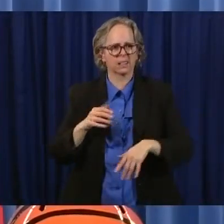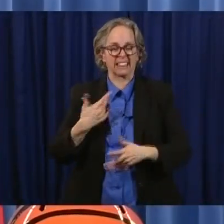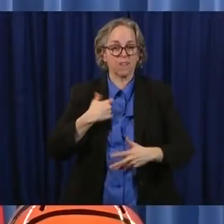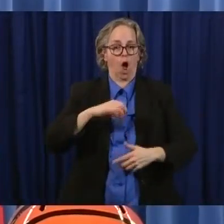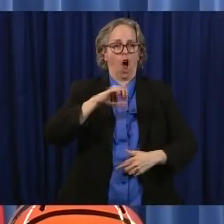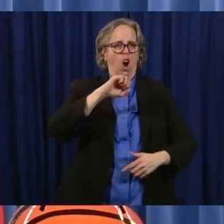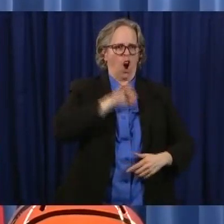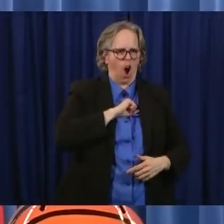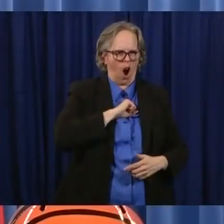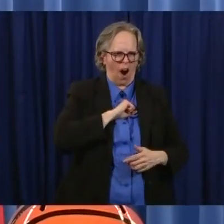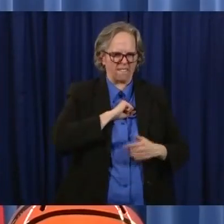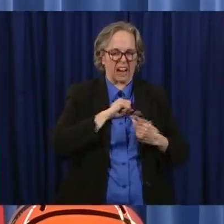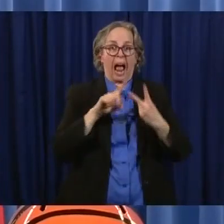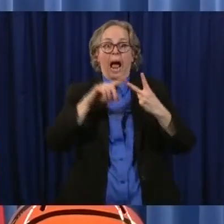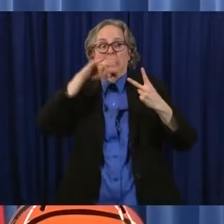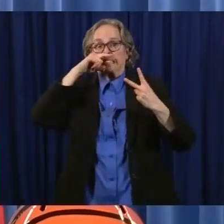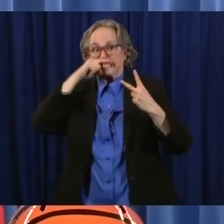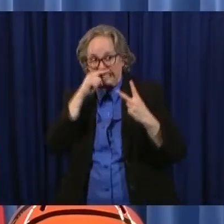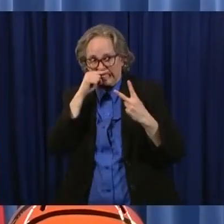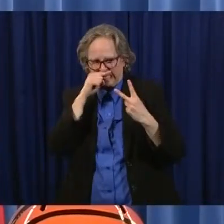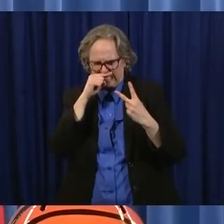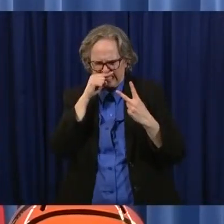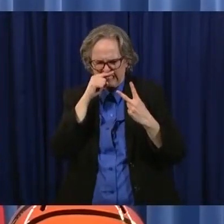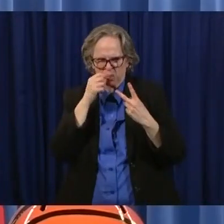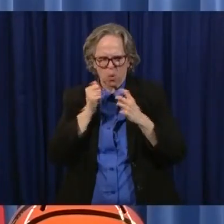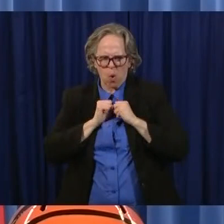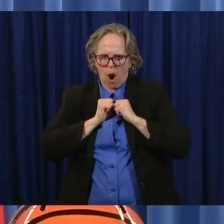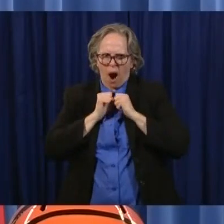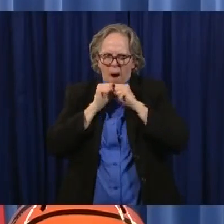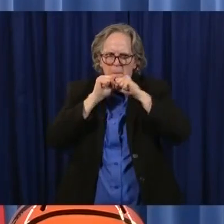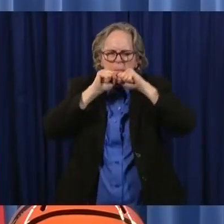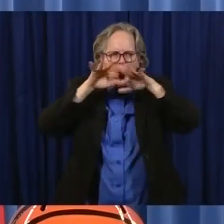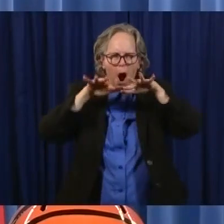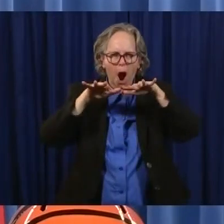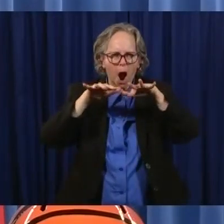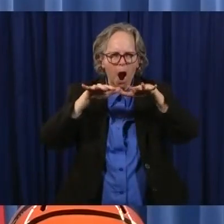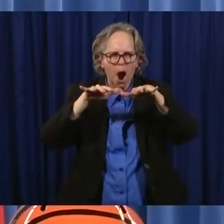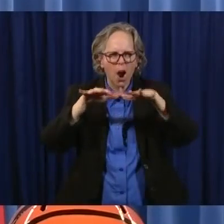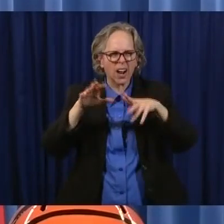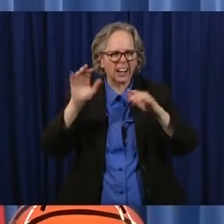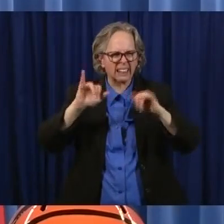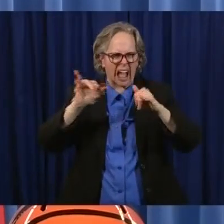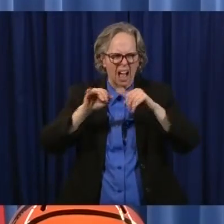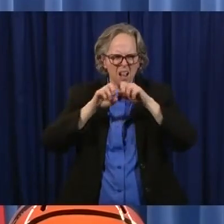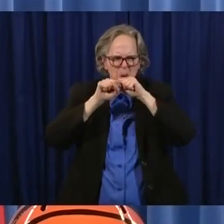AM TALKING. AND SO, WHAT ENDS UP HAPPENING IS WHENEVER I TALK, THIS HAPPENS, BUT I'M NOT TALKING WITH SUCH FORCE THAT IT'S GOING TO EJECT OUT A FAR DISTANCE